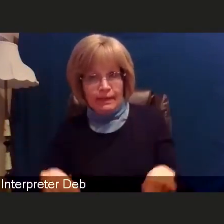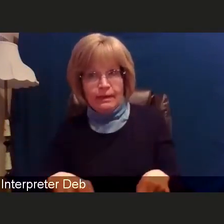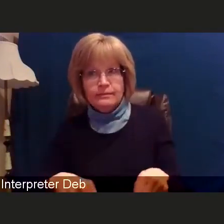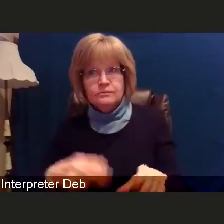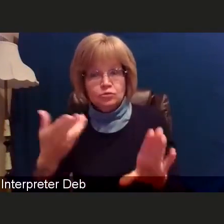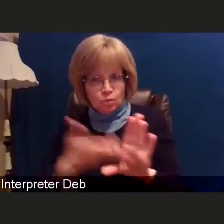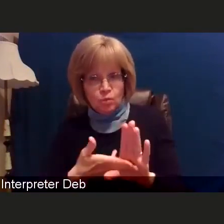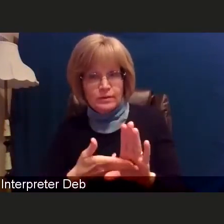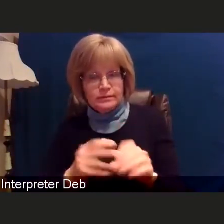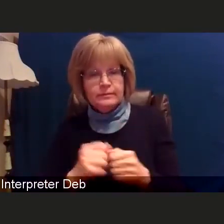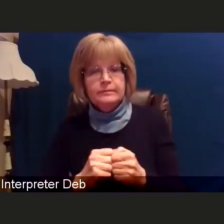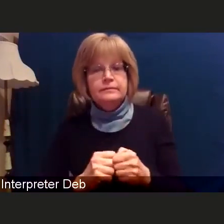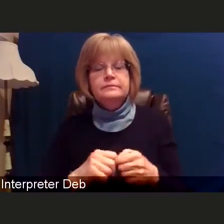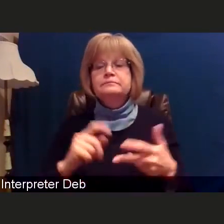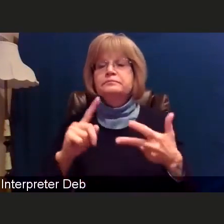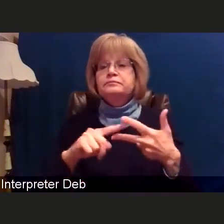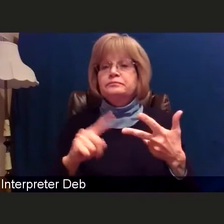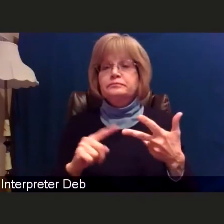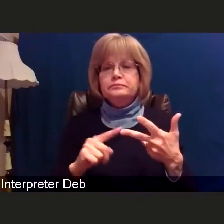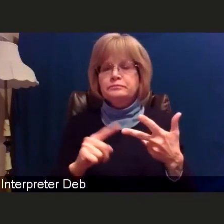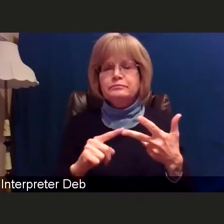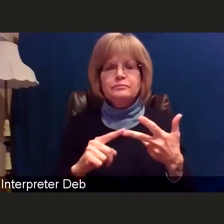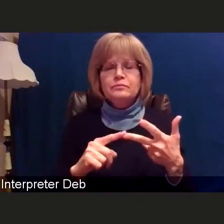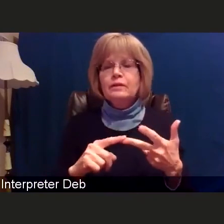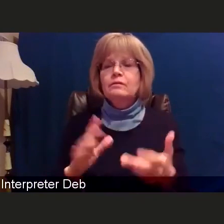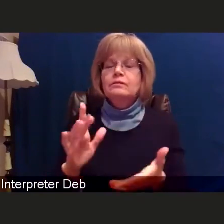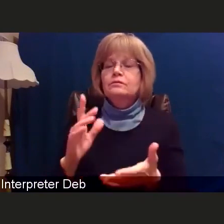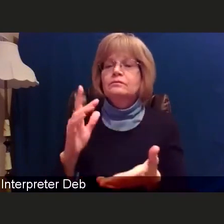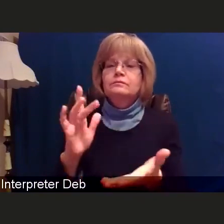Other places such as commercial pharmacies, Walgreens,